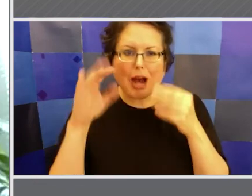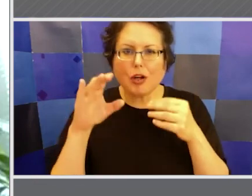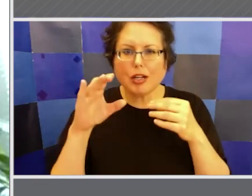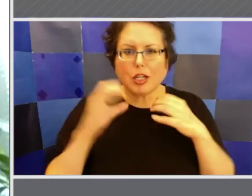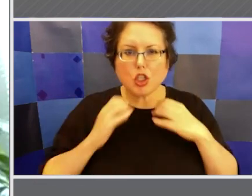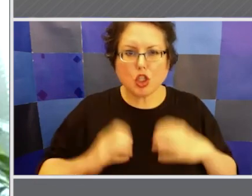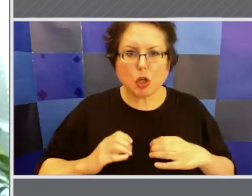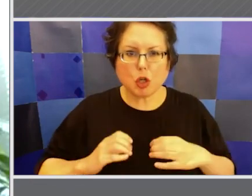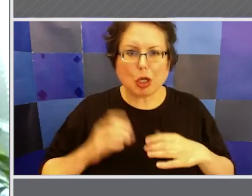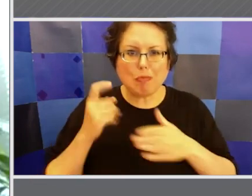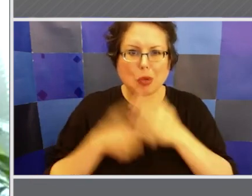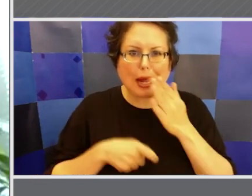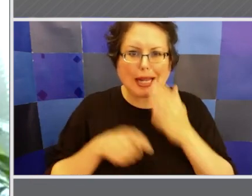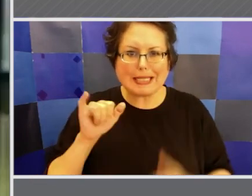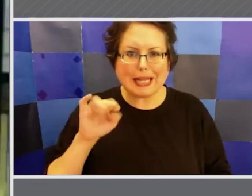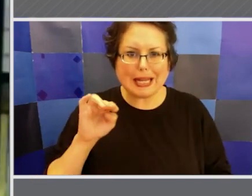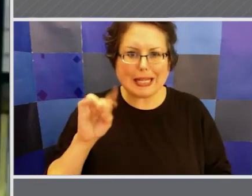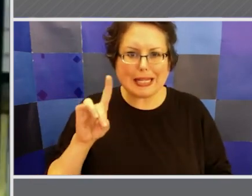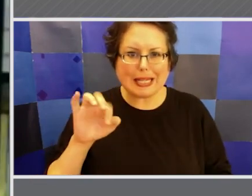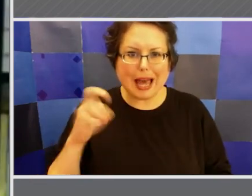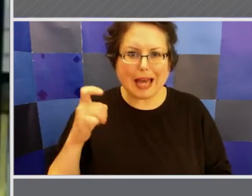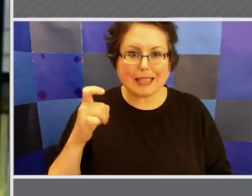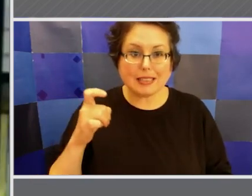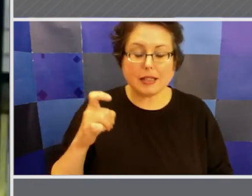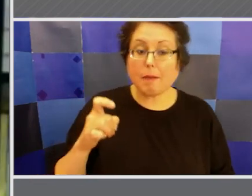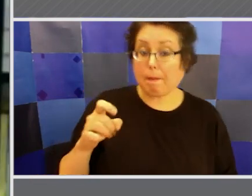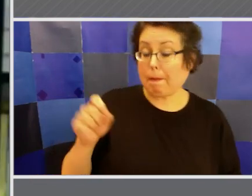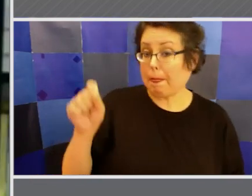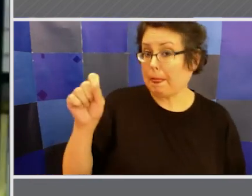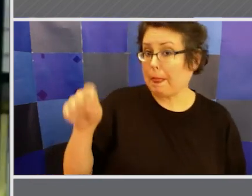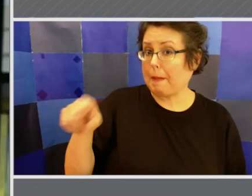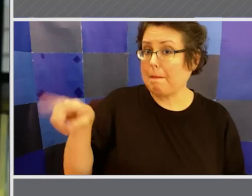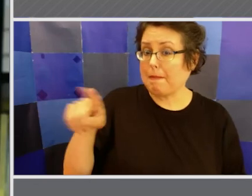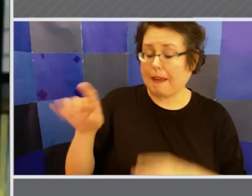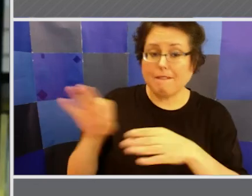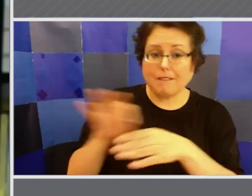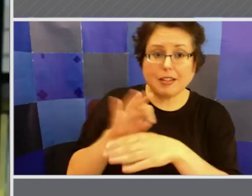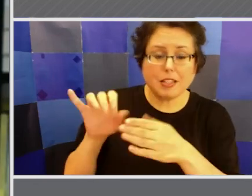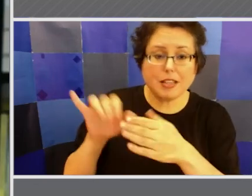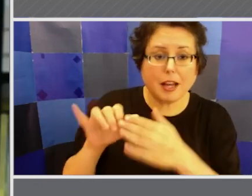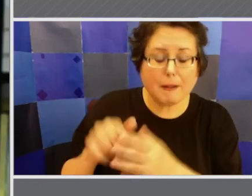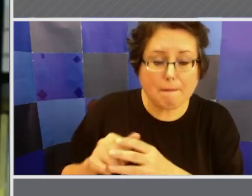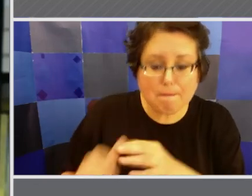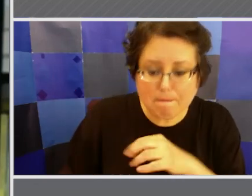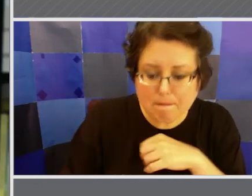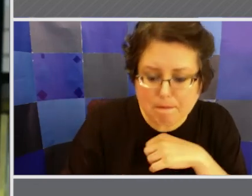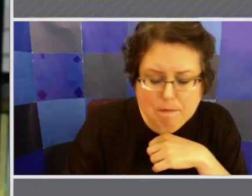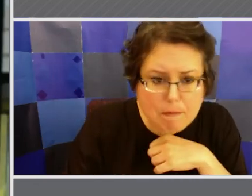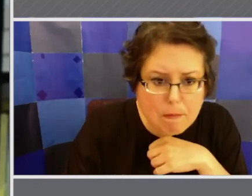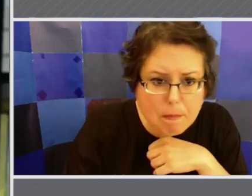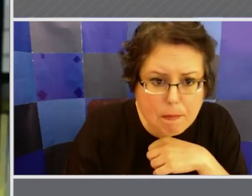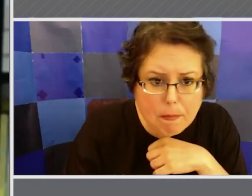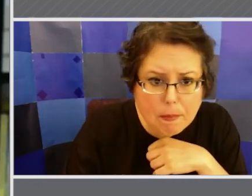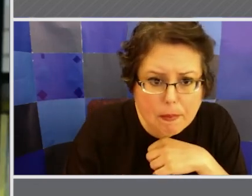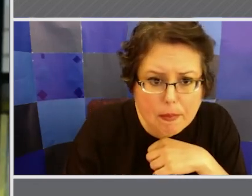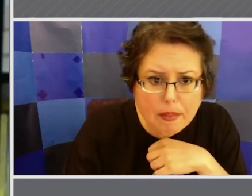I think it's just the street income for people actually can adjust for inflation.